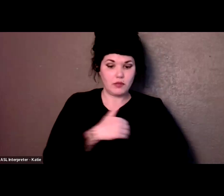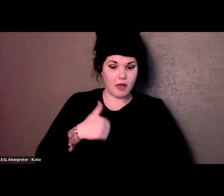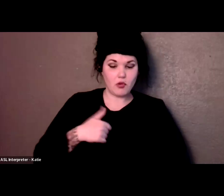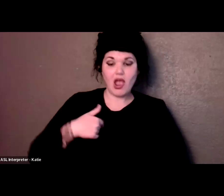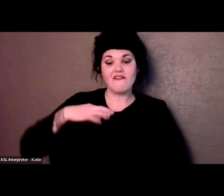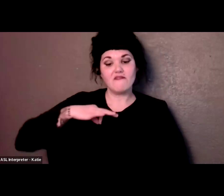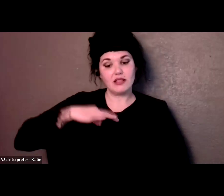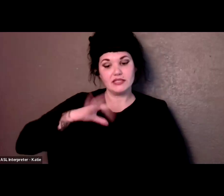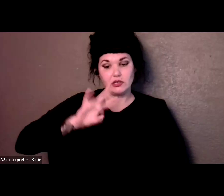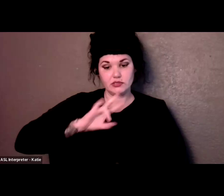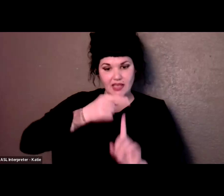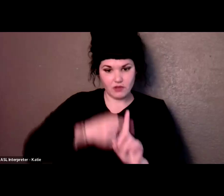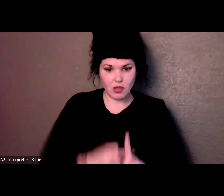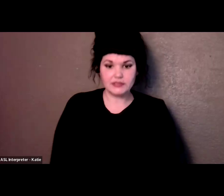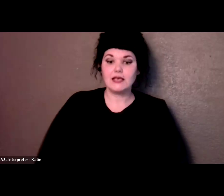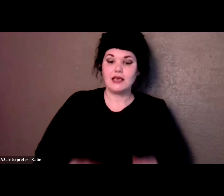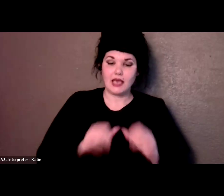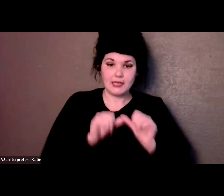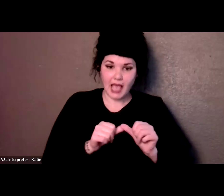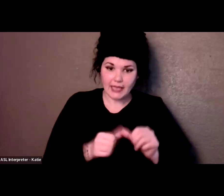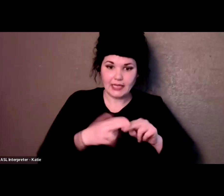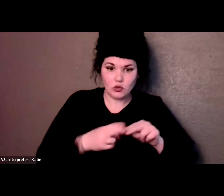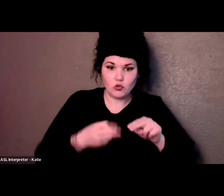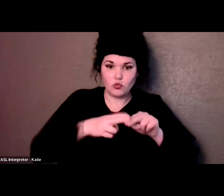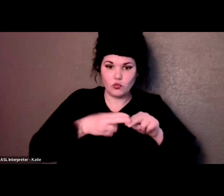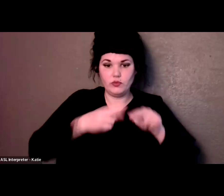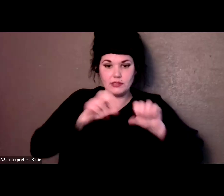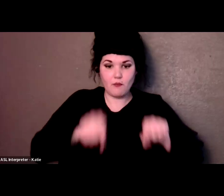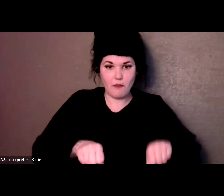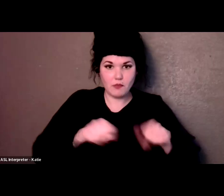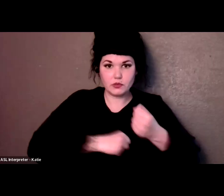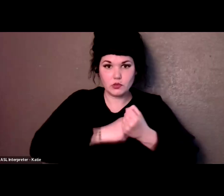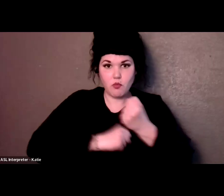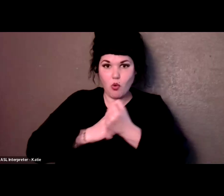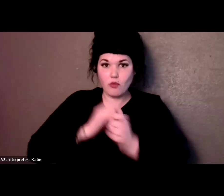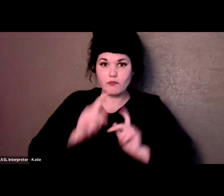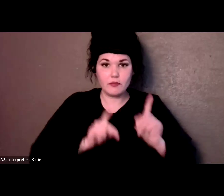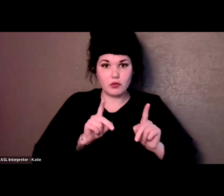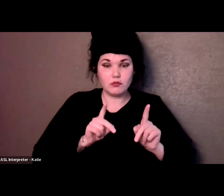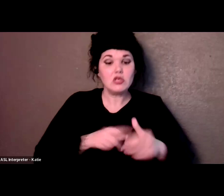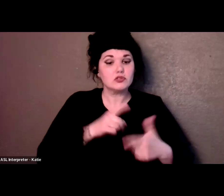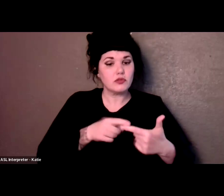capacity to support people, the community found opportunities for me to join employment. But